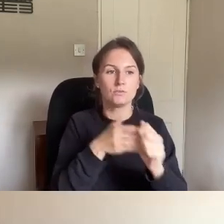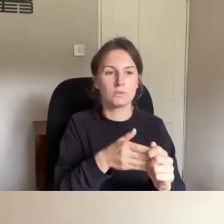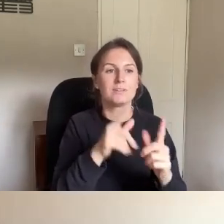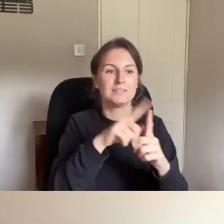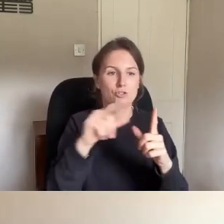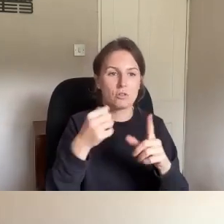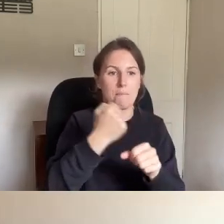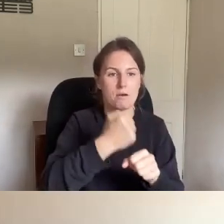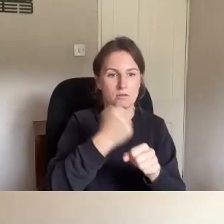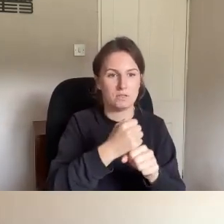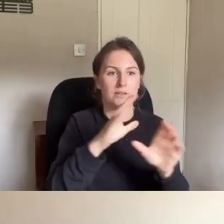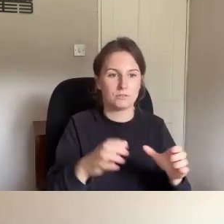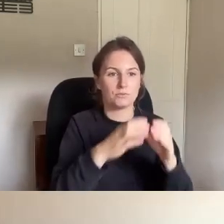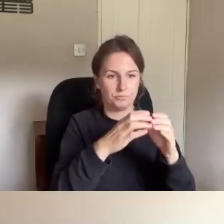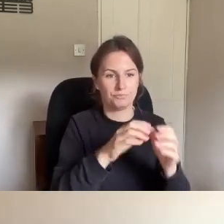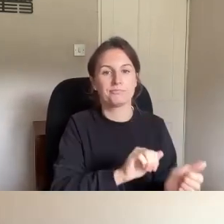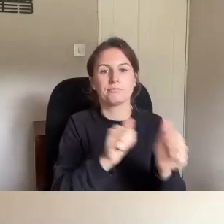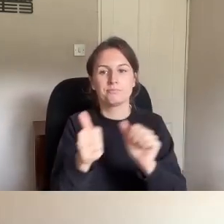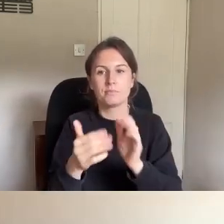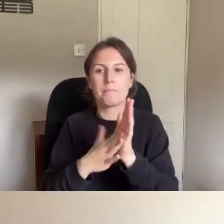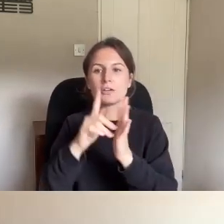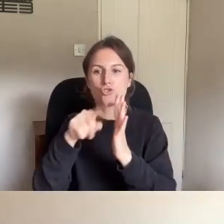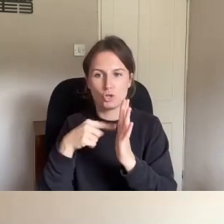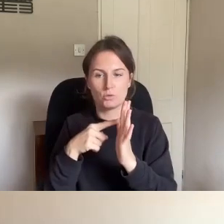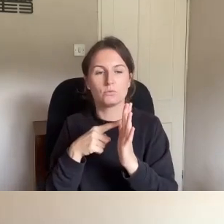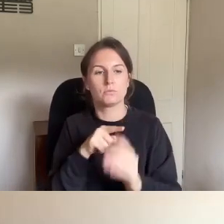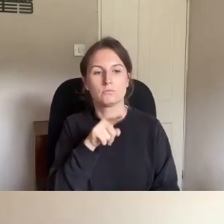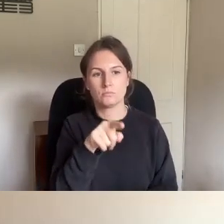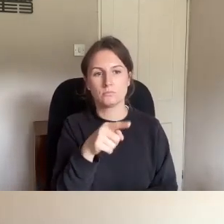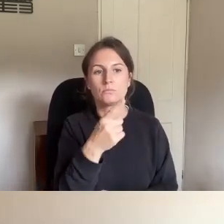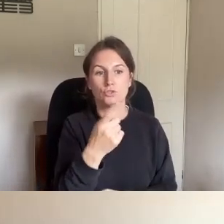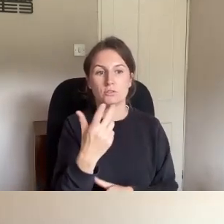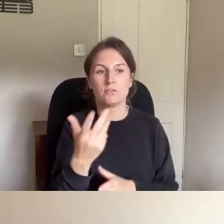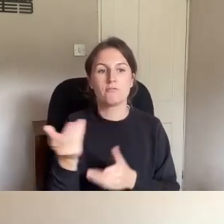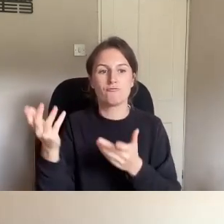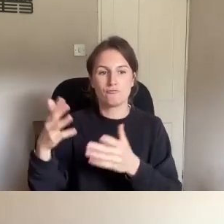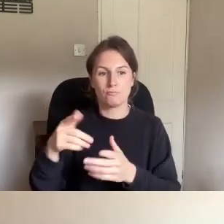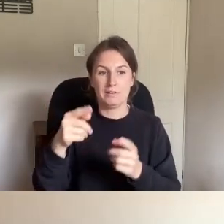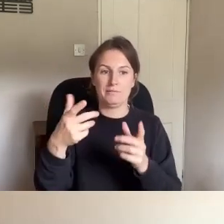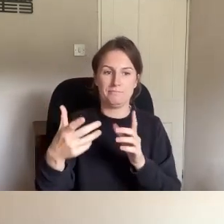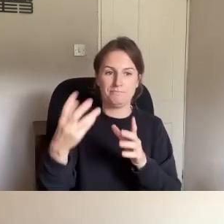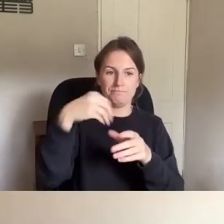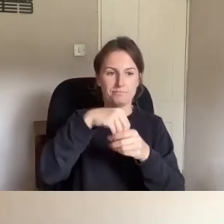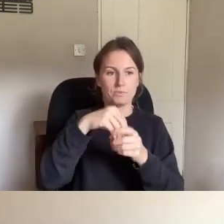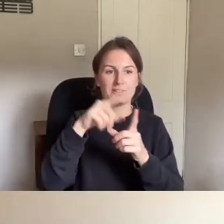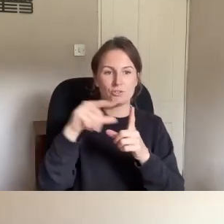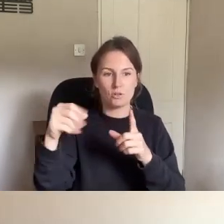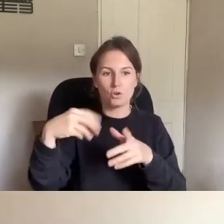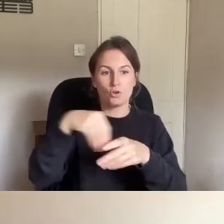Next, we've got Megan Jones. Megan is joining us for the digital content category. She has led on a strategic development